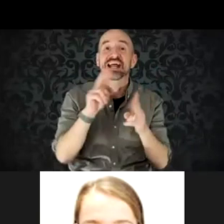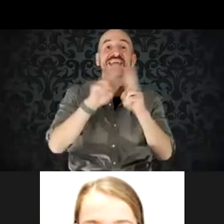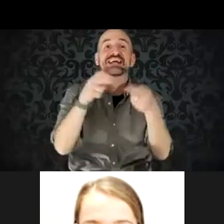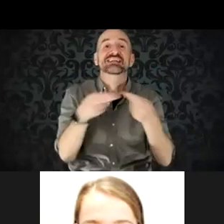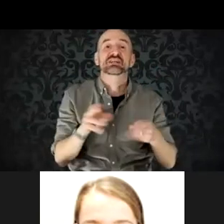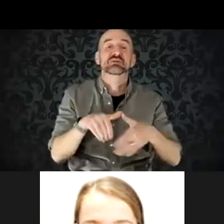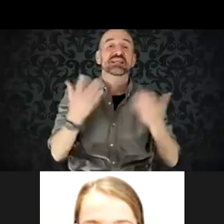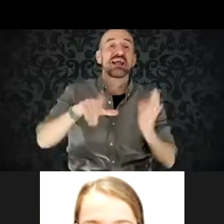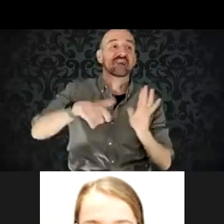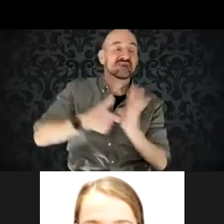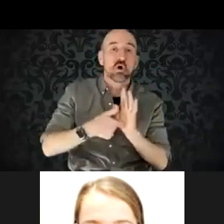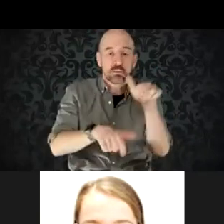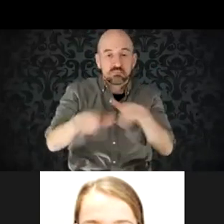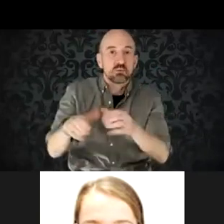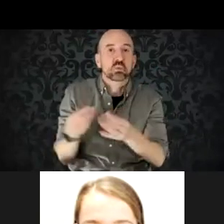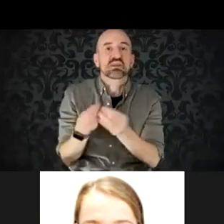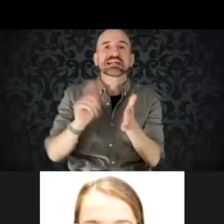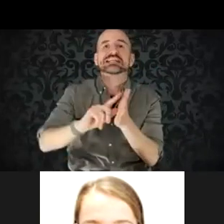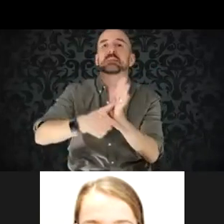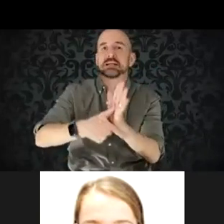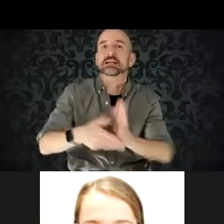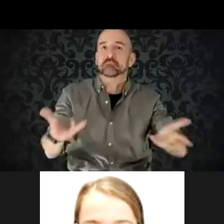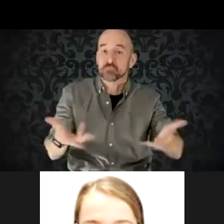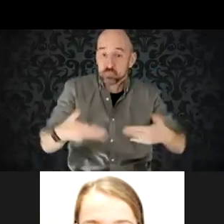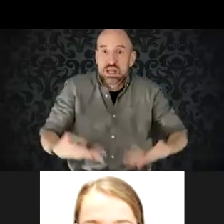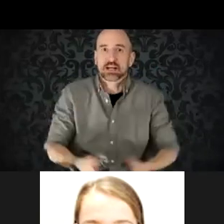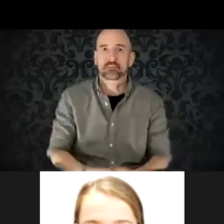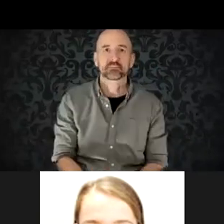this works… Can we all see this? Thumbs up if we can say